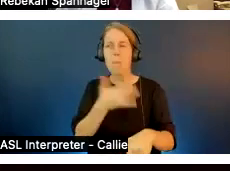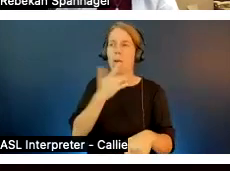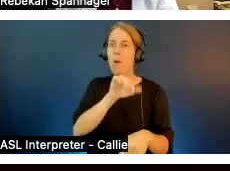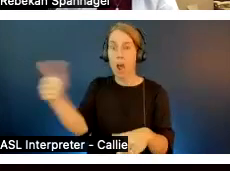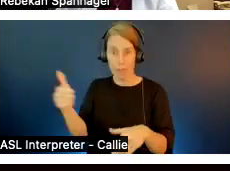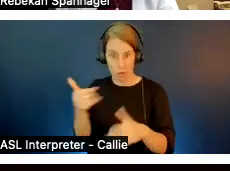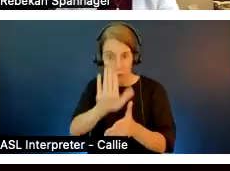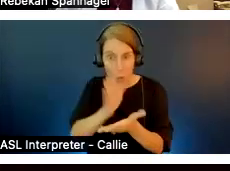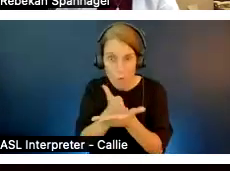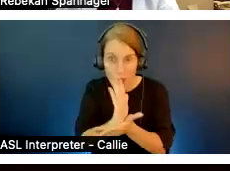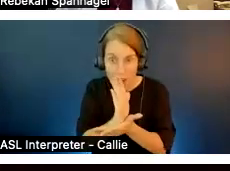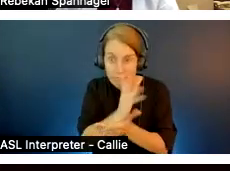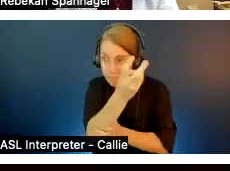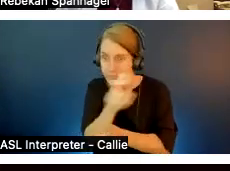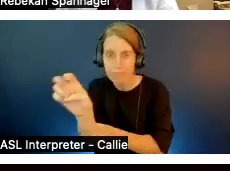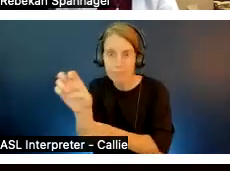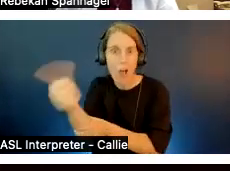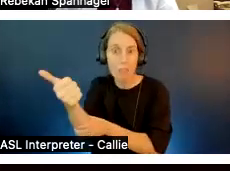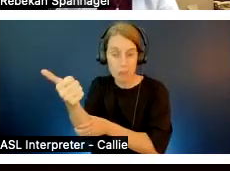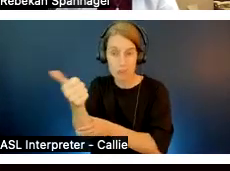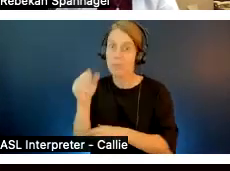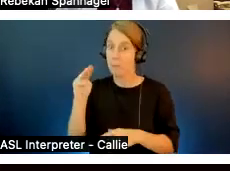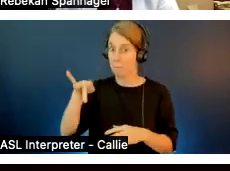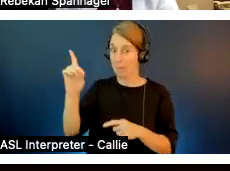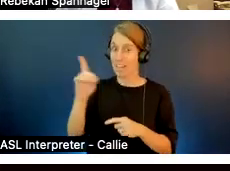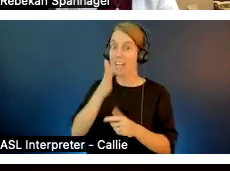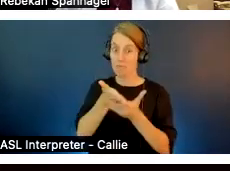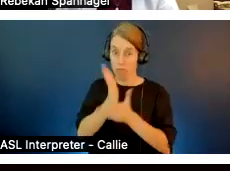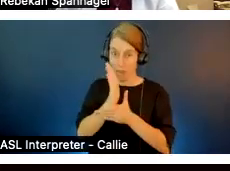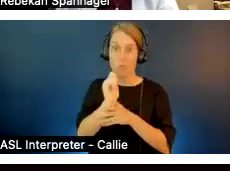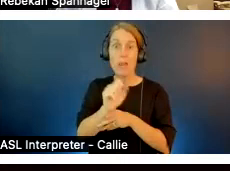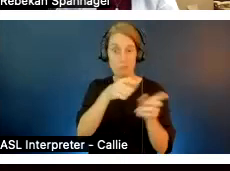that's a basic right under medicaid um so then if the service coordinator is working with you